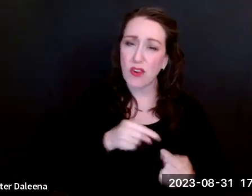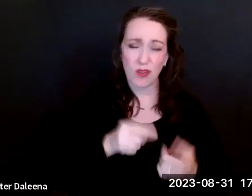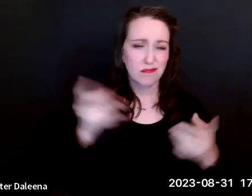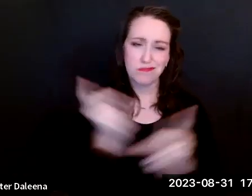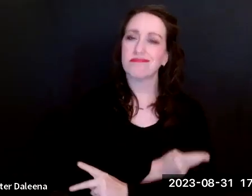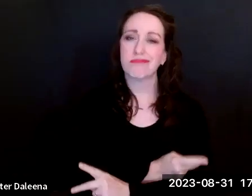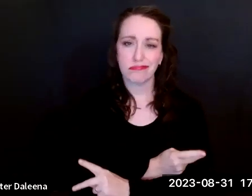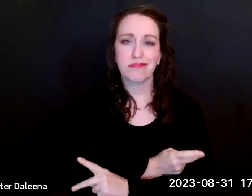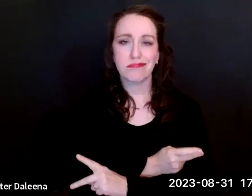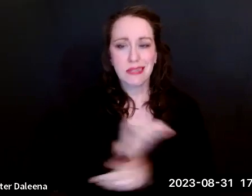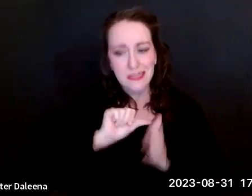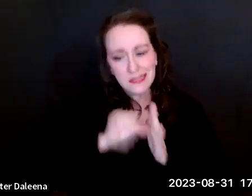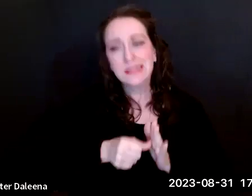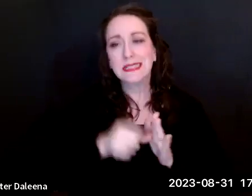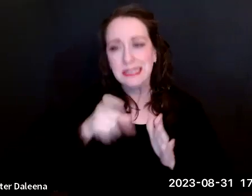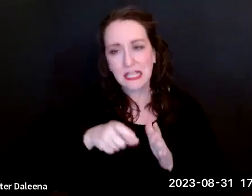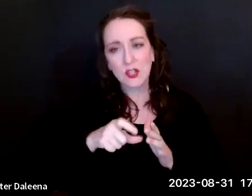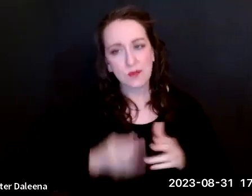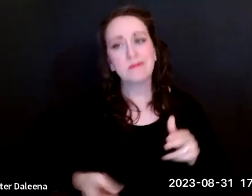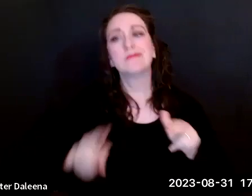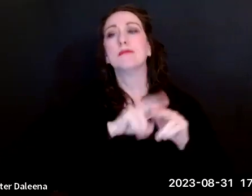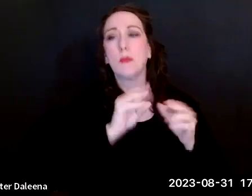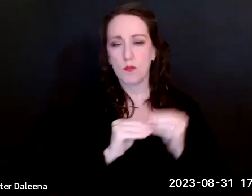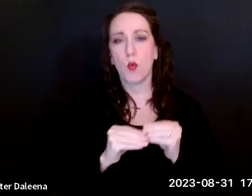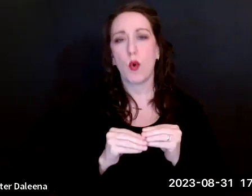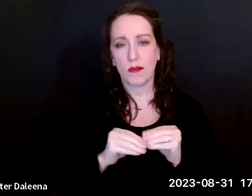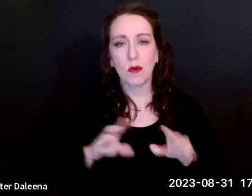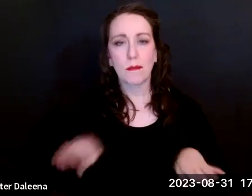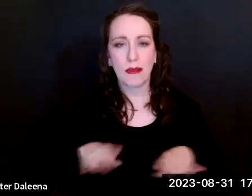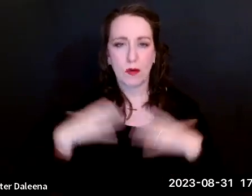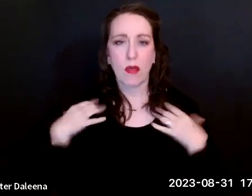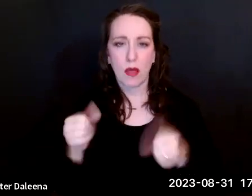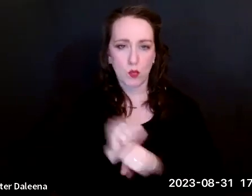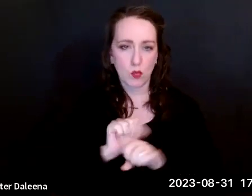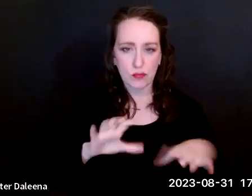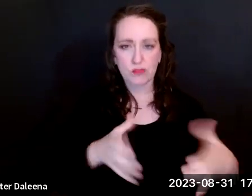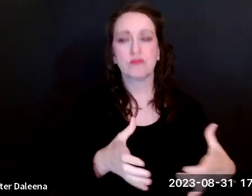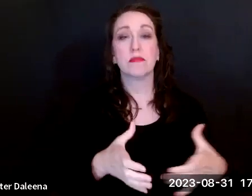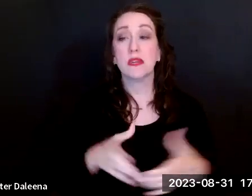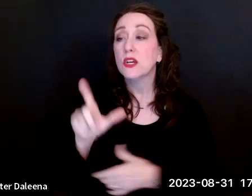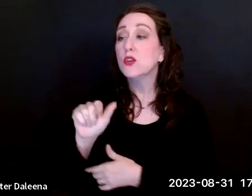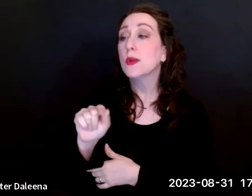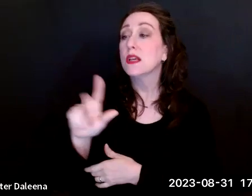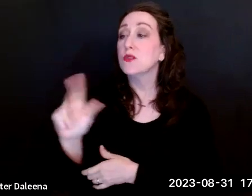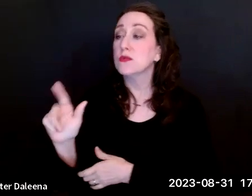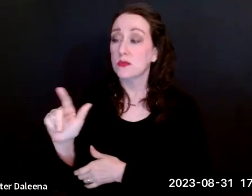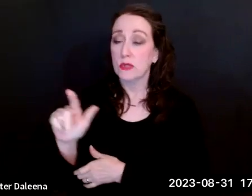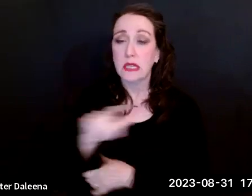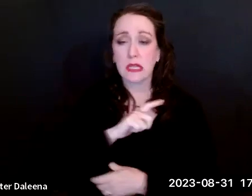to increase the behavioral health Workforce in the 2023 session the legislature passed second